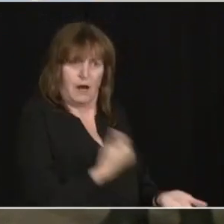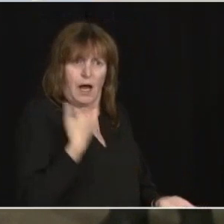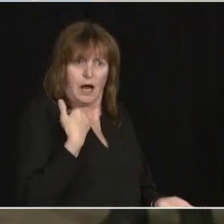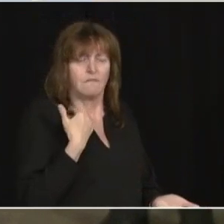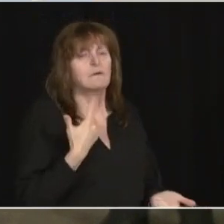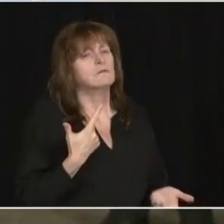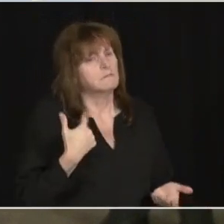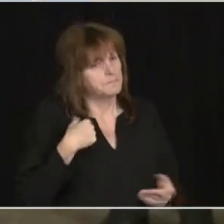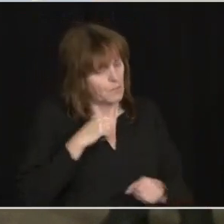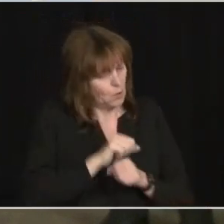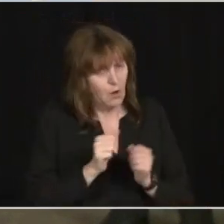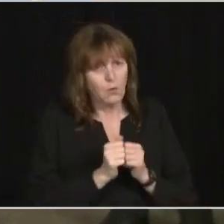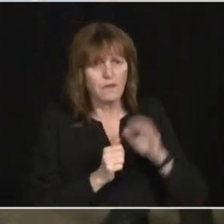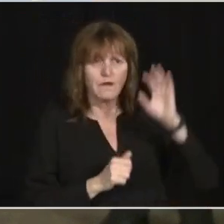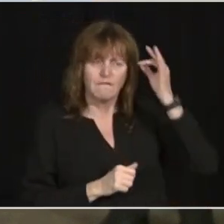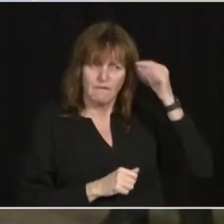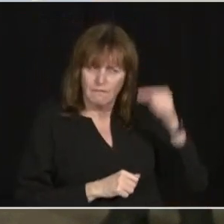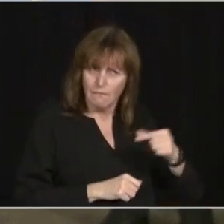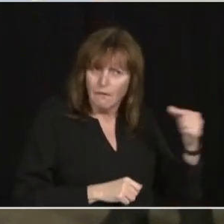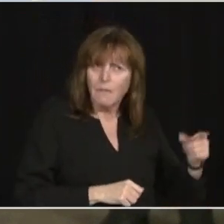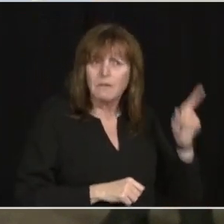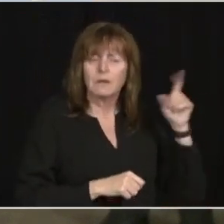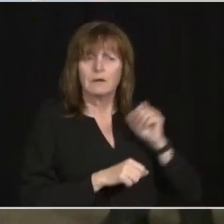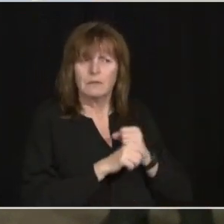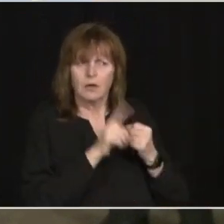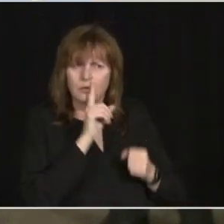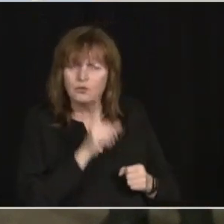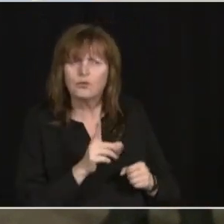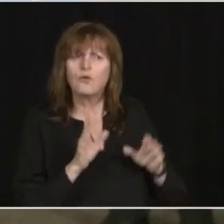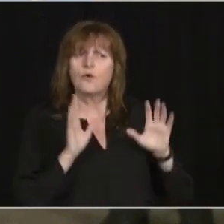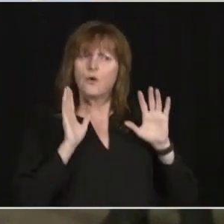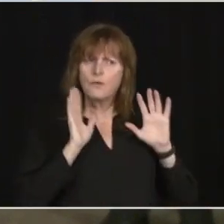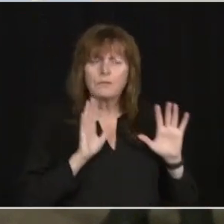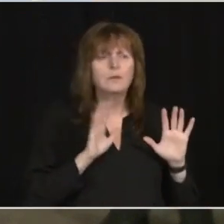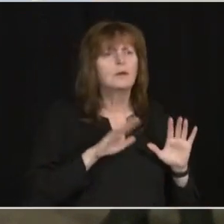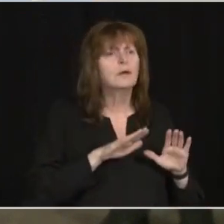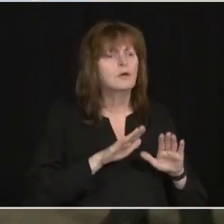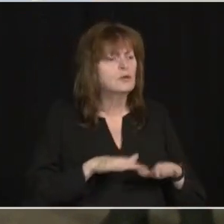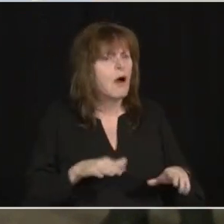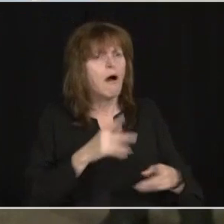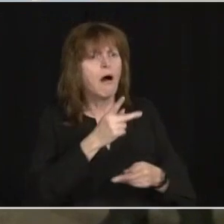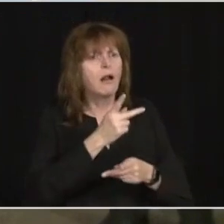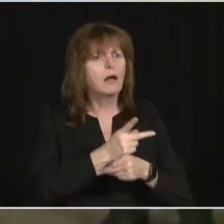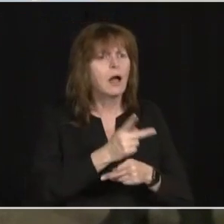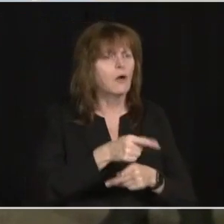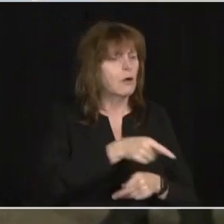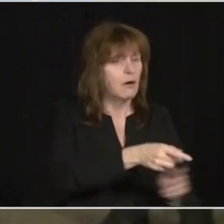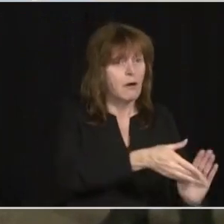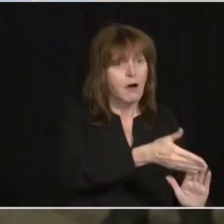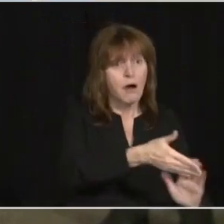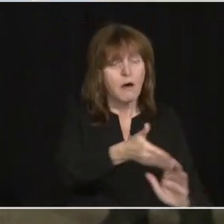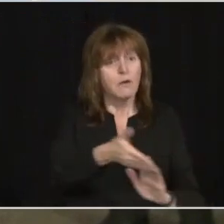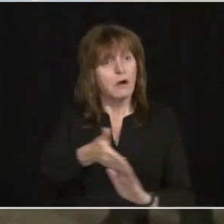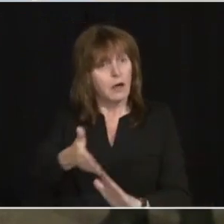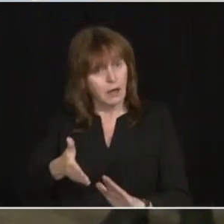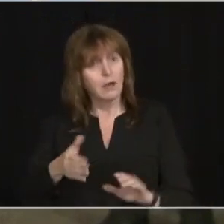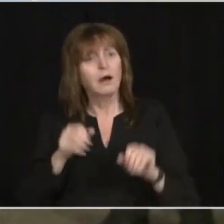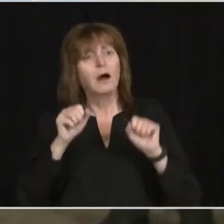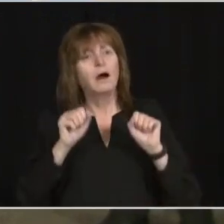We are committed to the sector. Indeed we are working with the federal government, we have been able to work with them,